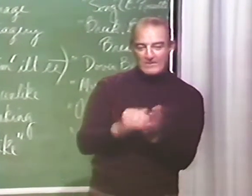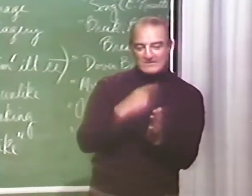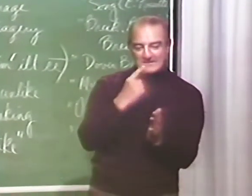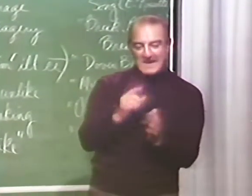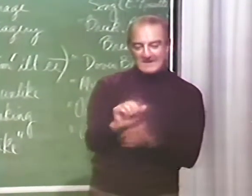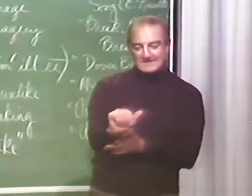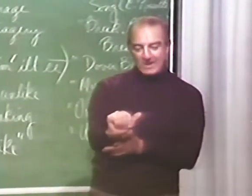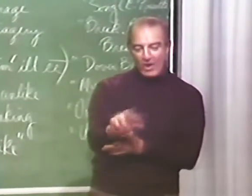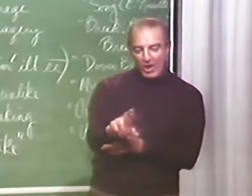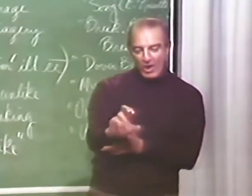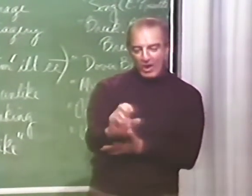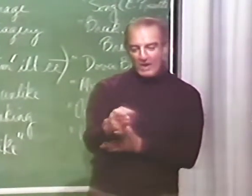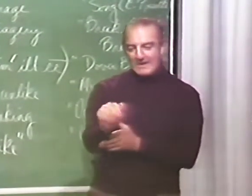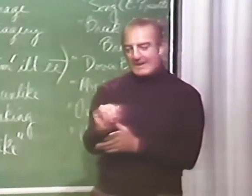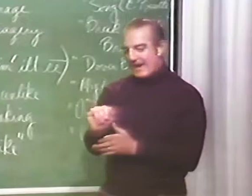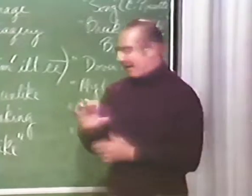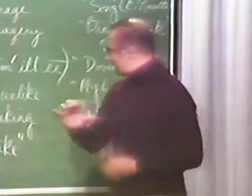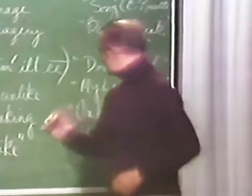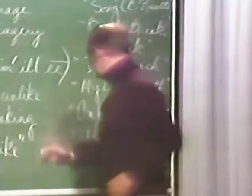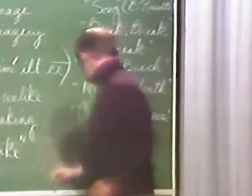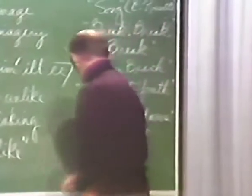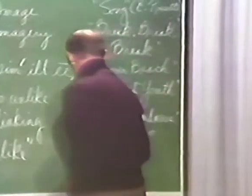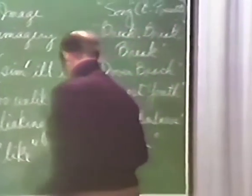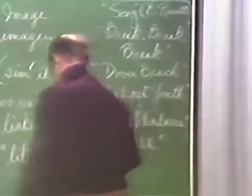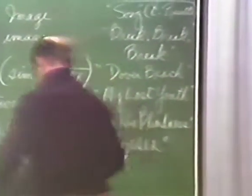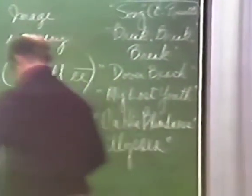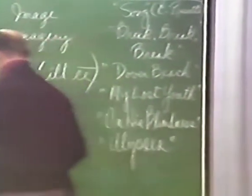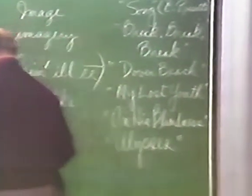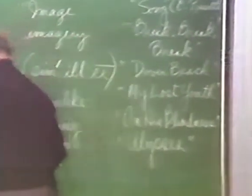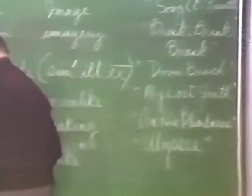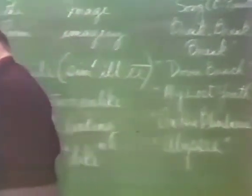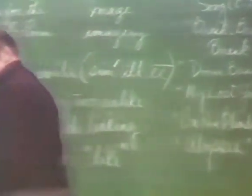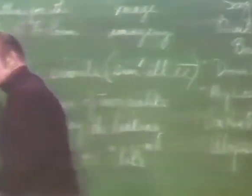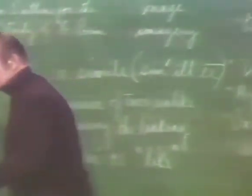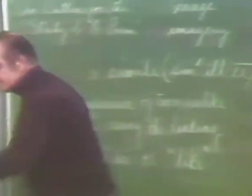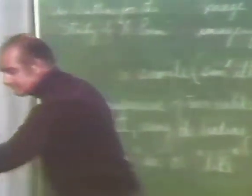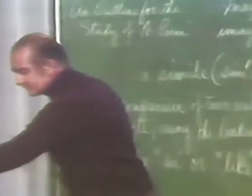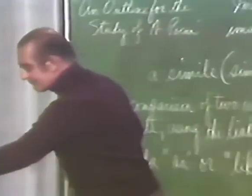DICTIONARY OFTEN SAYS "ARCHAIC," ARCHAIC.